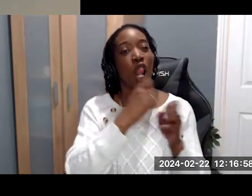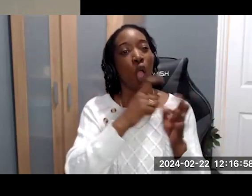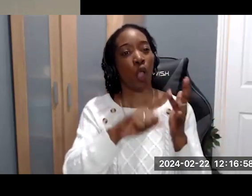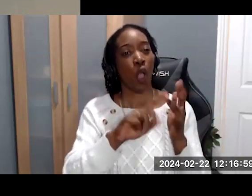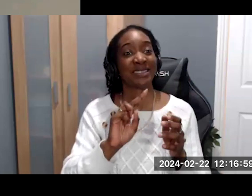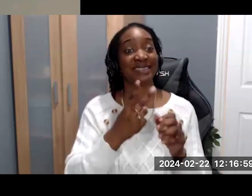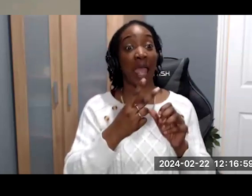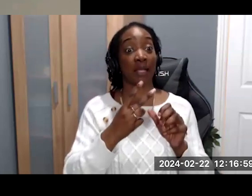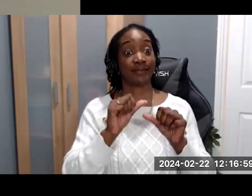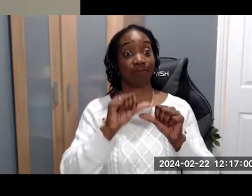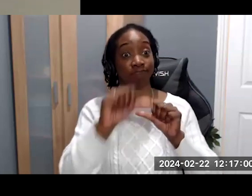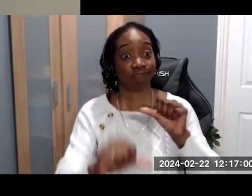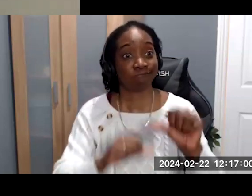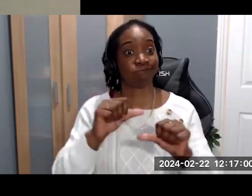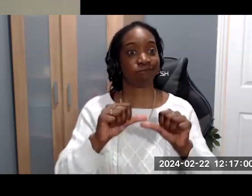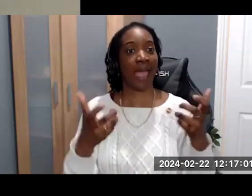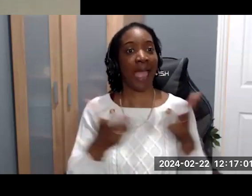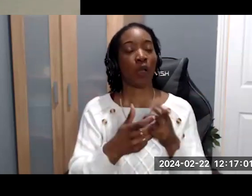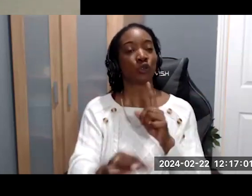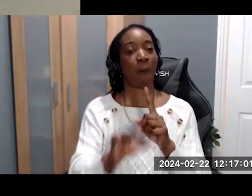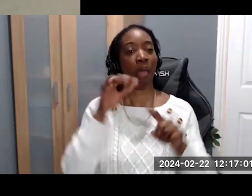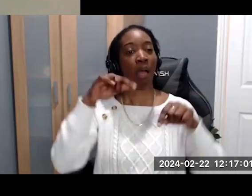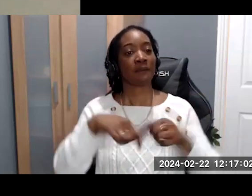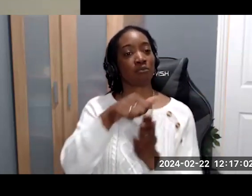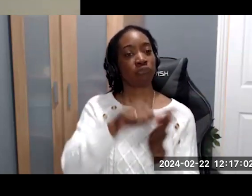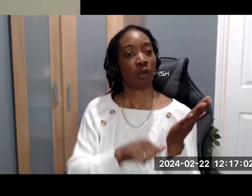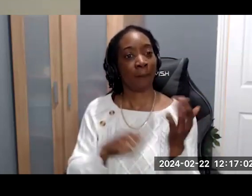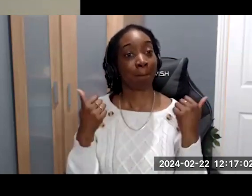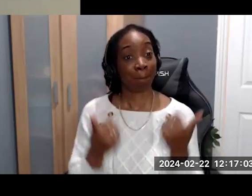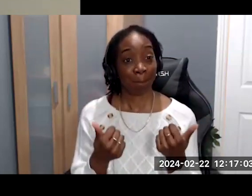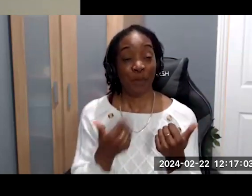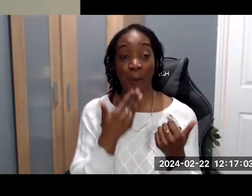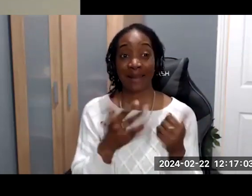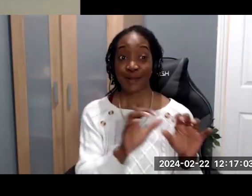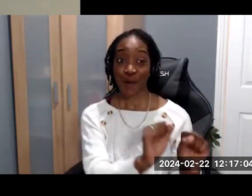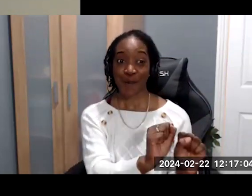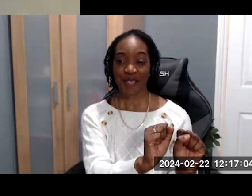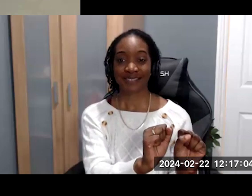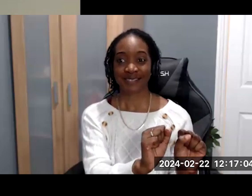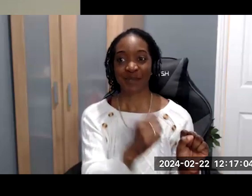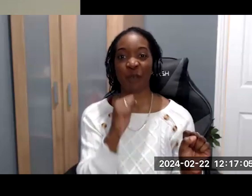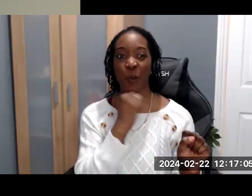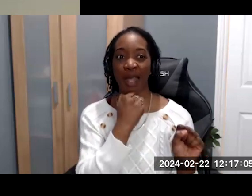um and how to apply for the program bear with me a moment whilst I open and share my